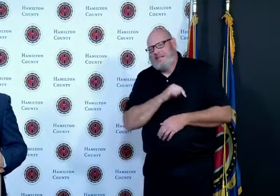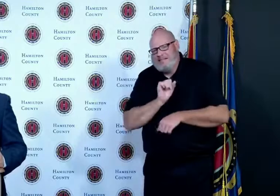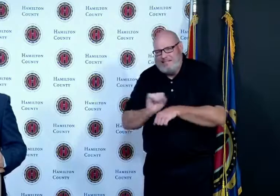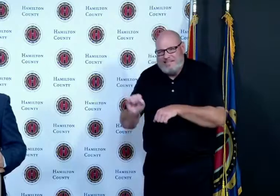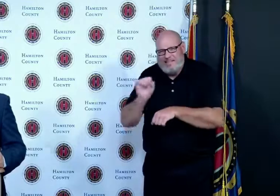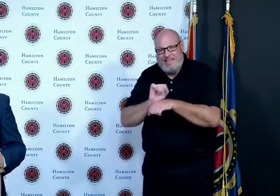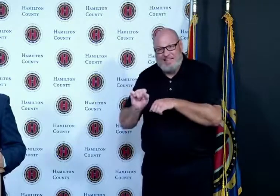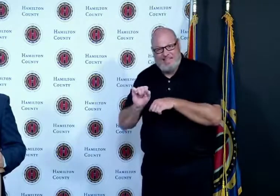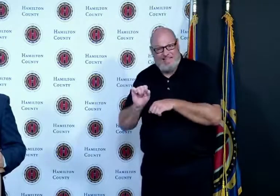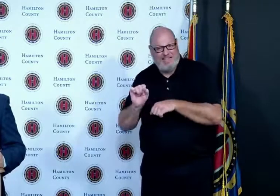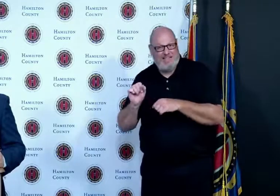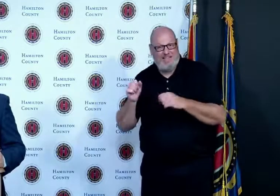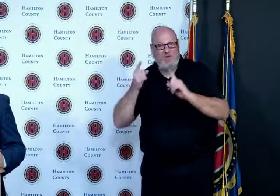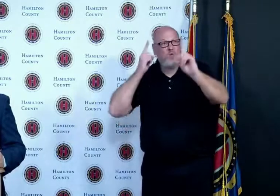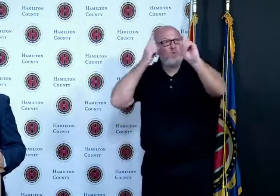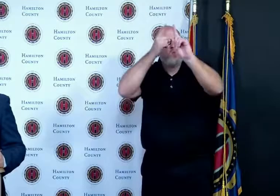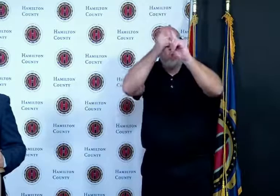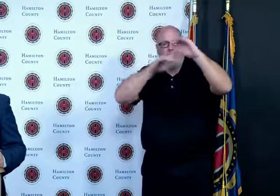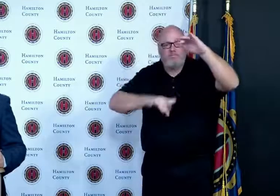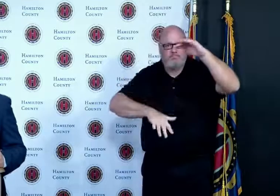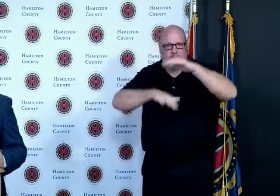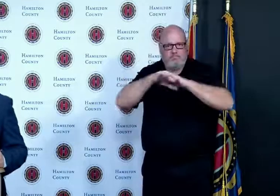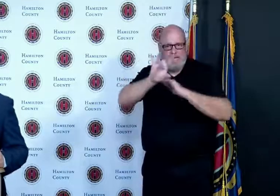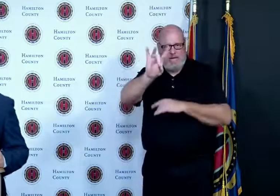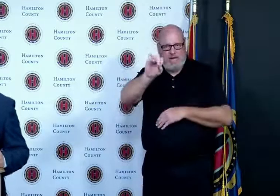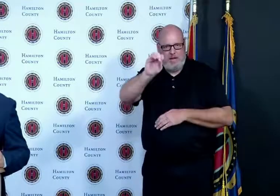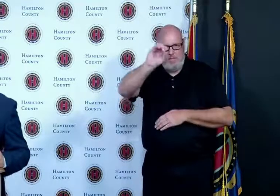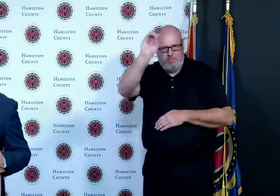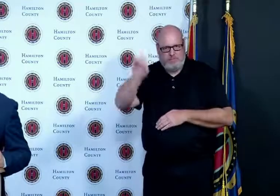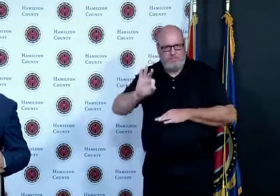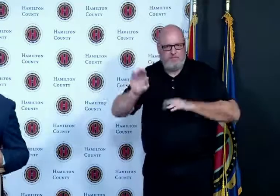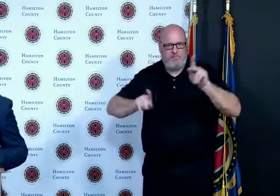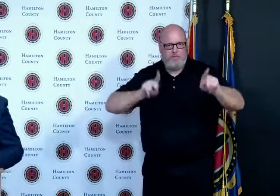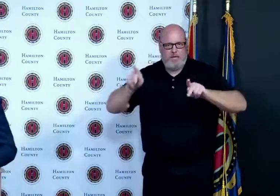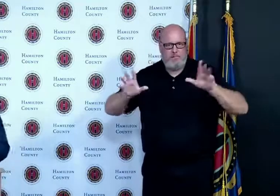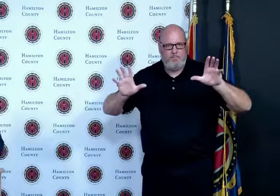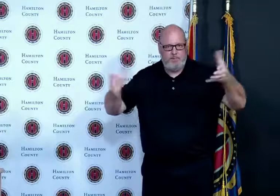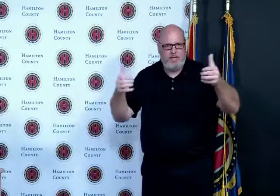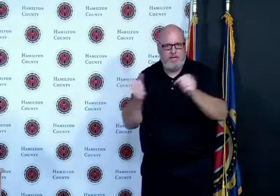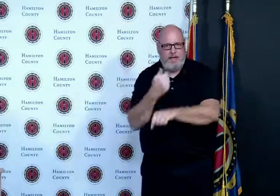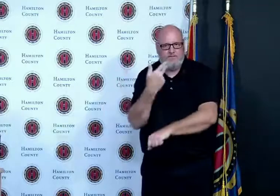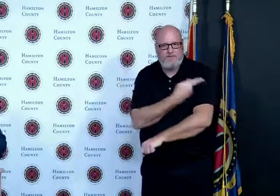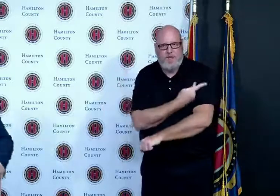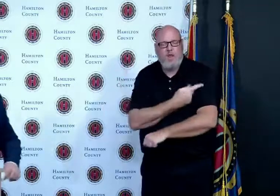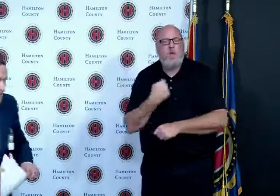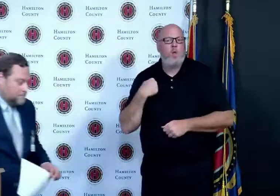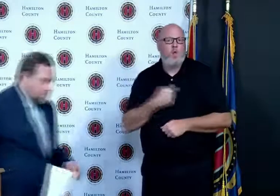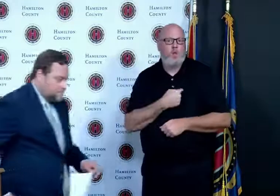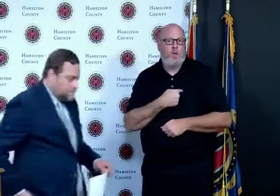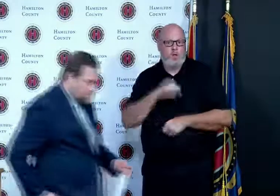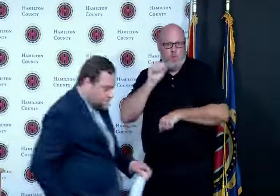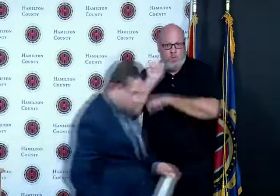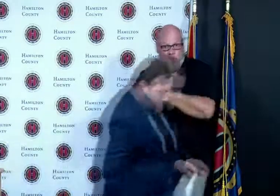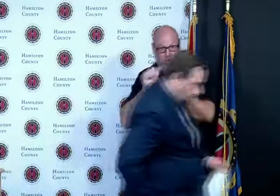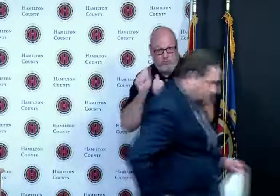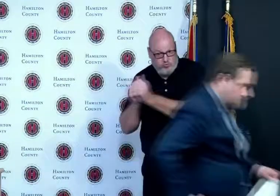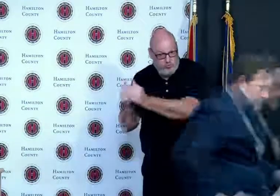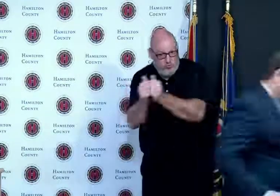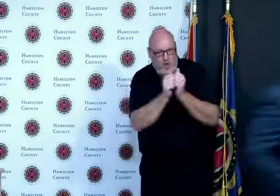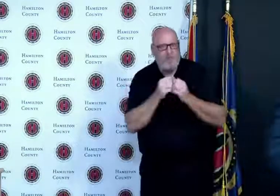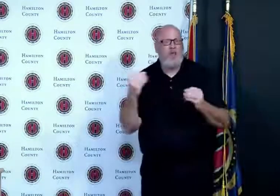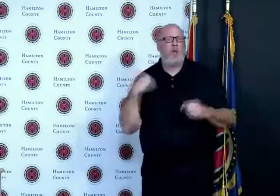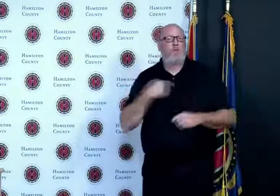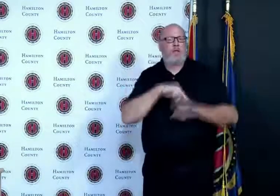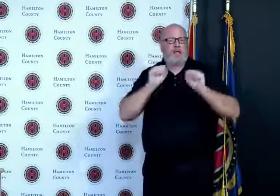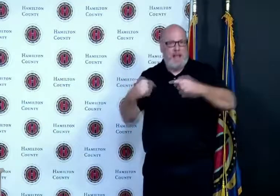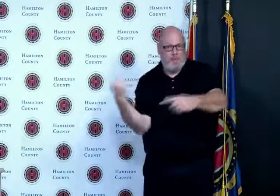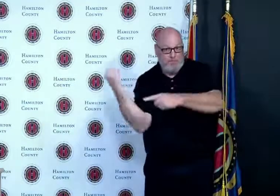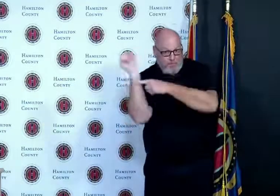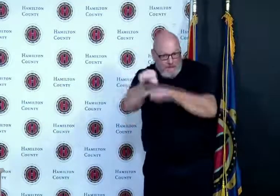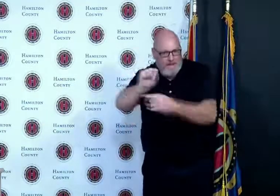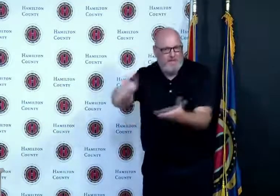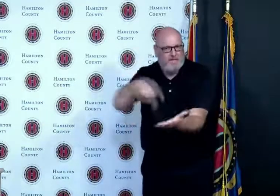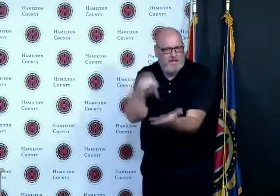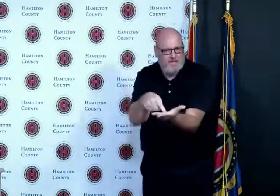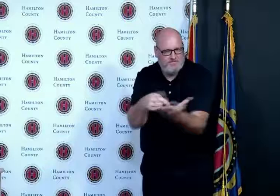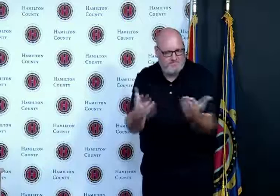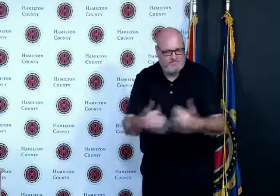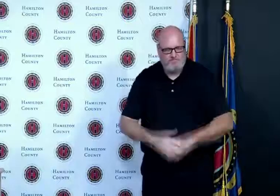and I'm very confident we will get there if everyone works together thank you thanks